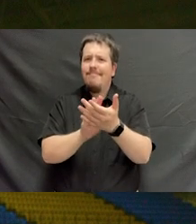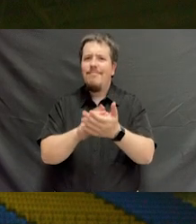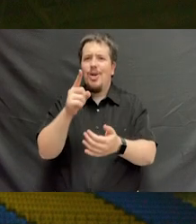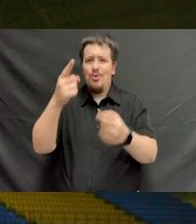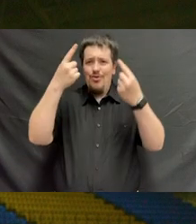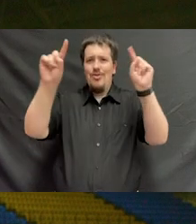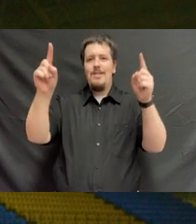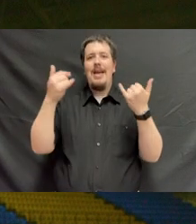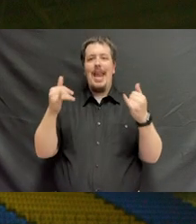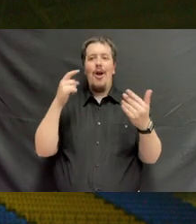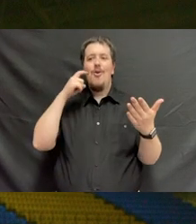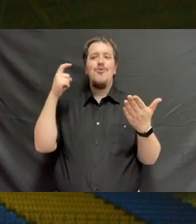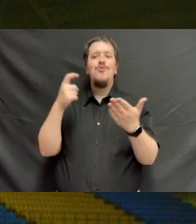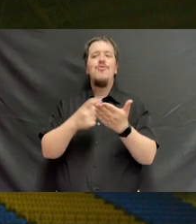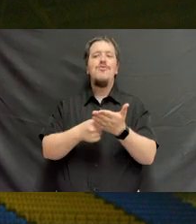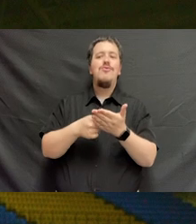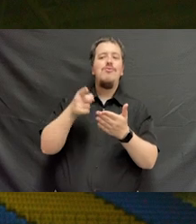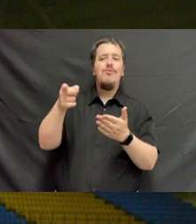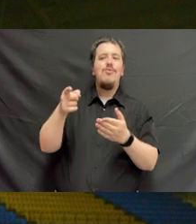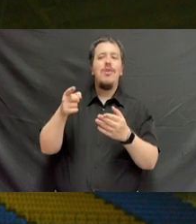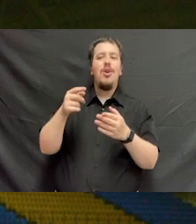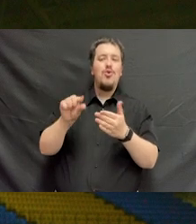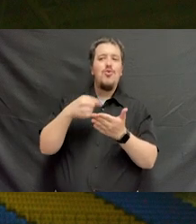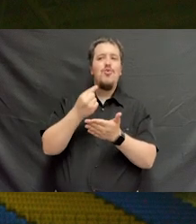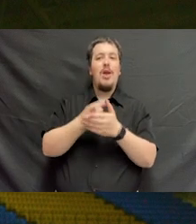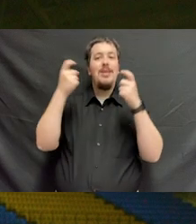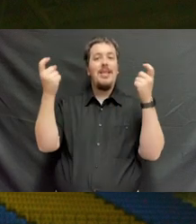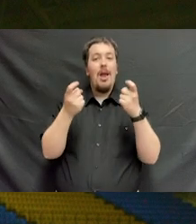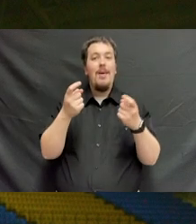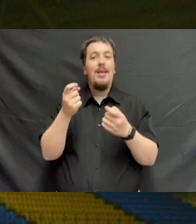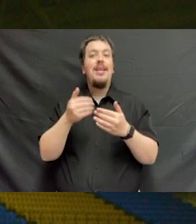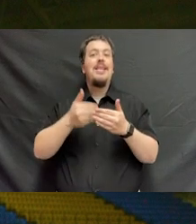and I look forward to recognizing you at our graduation ceremonies next May.